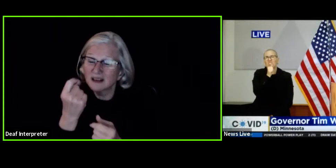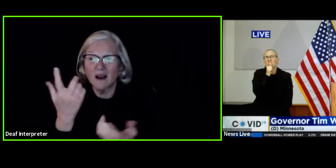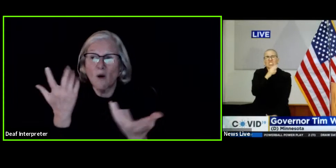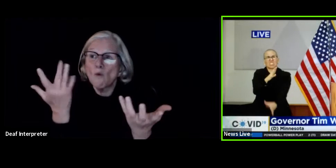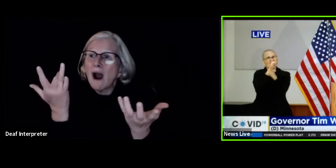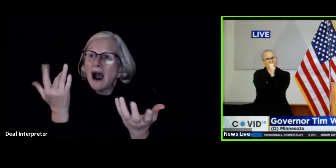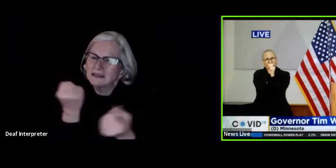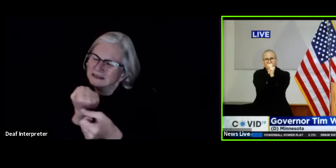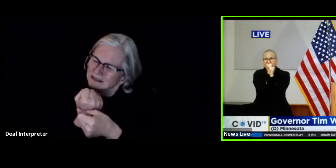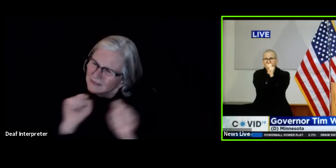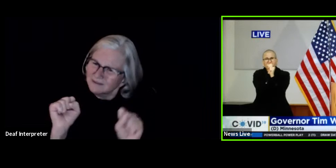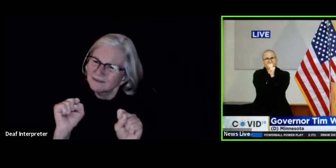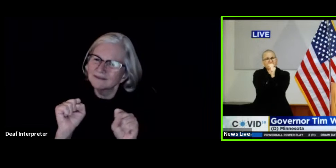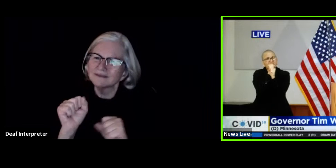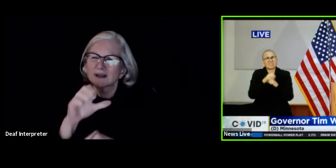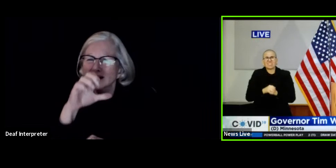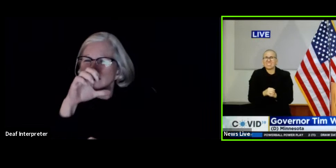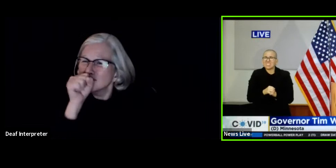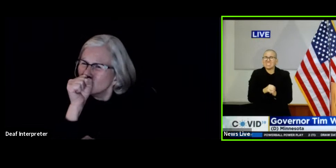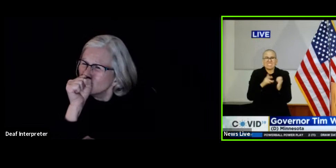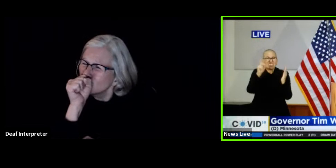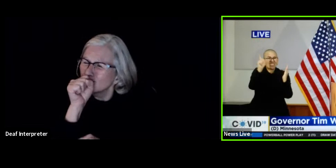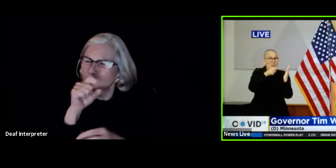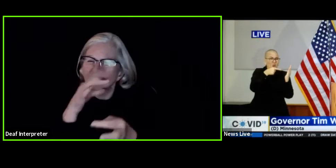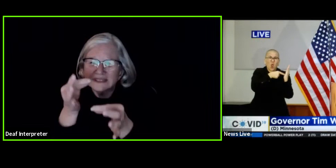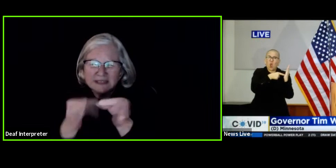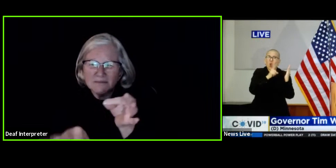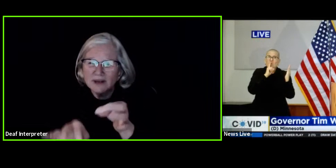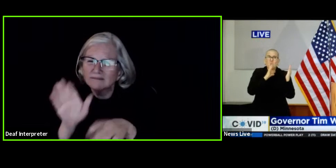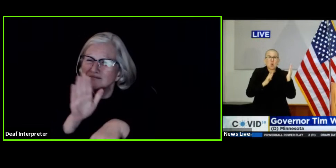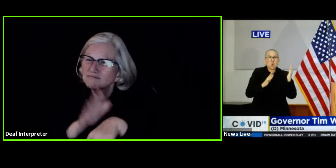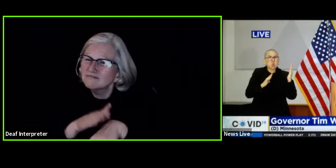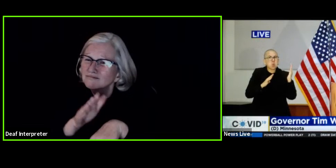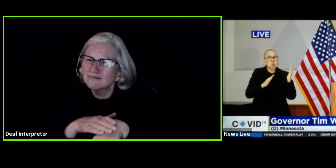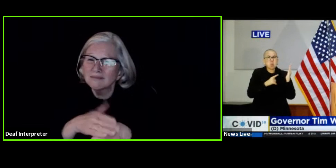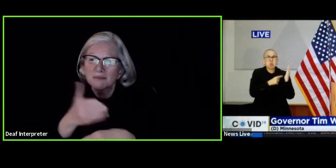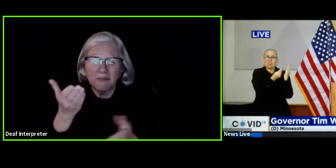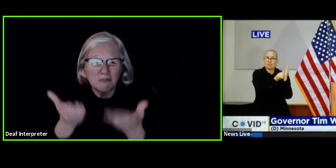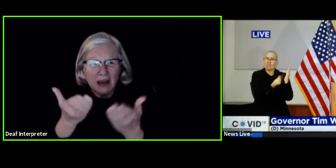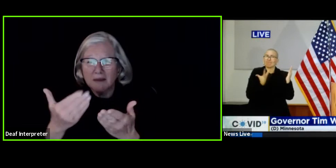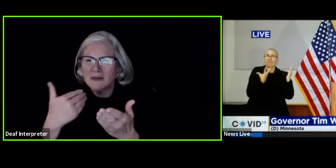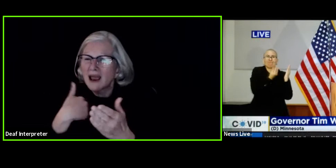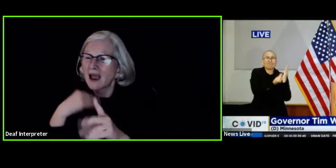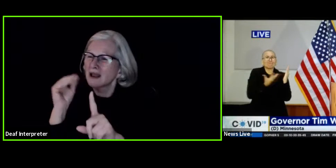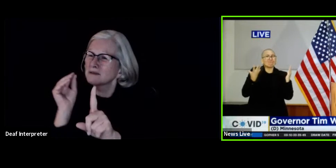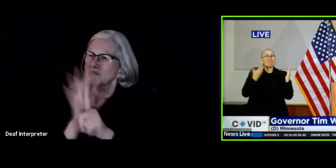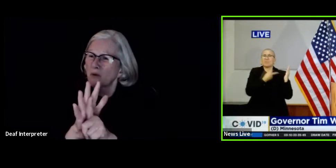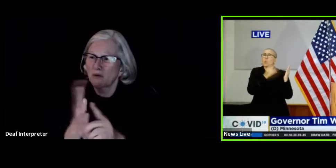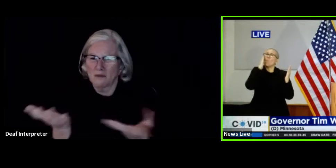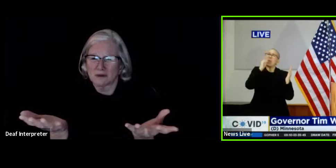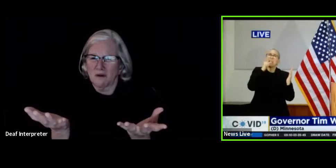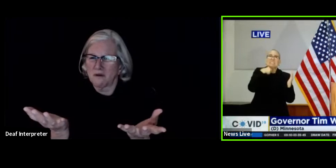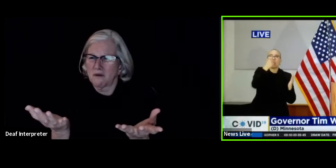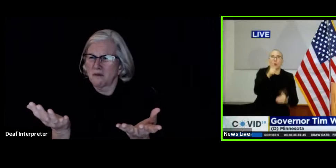AND SAY, HEY, PERSON, YOU MIGHT HAVE GOT EXPOSED. BECAUSE I DO NOT BELIEVE THE VAST MAJORITY